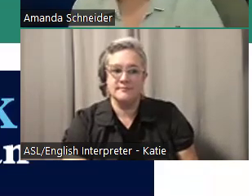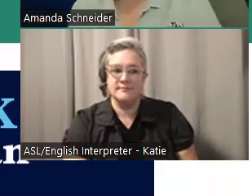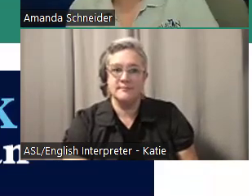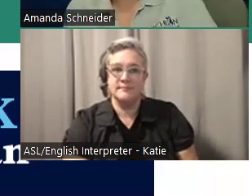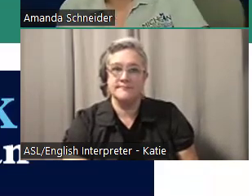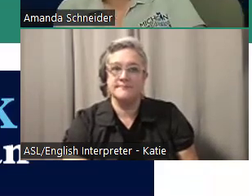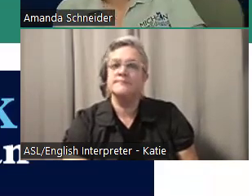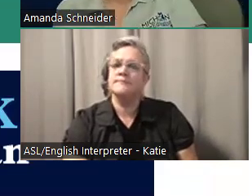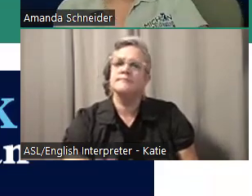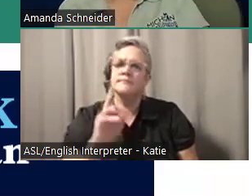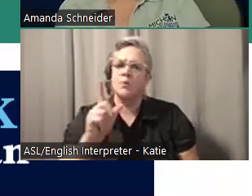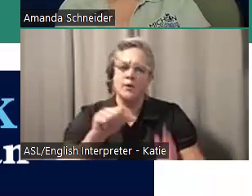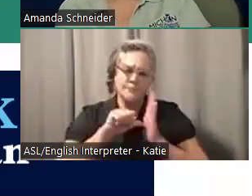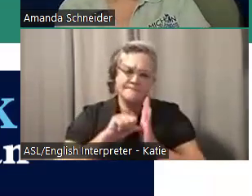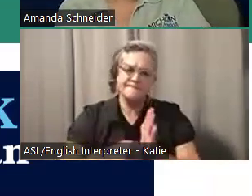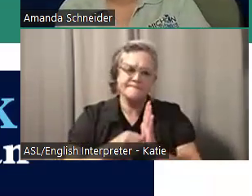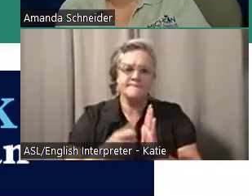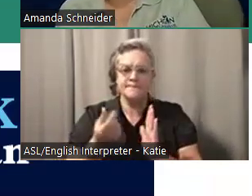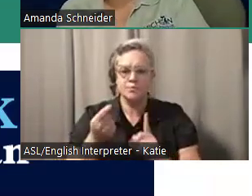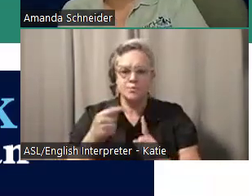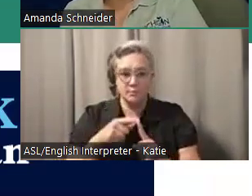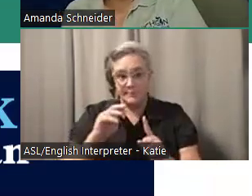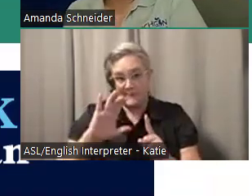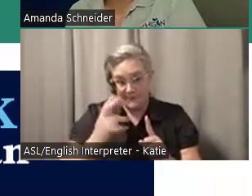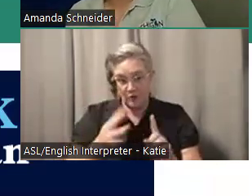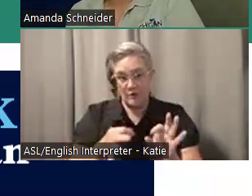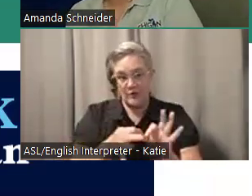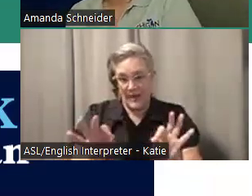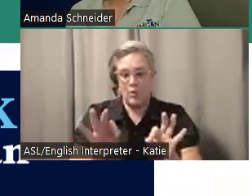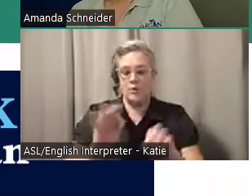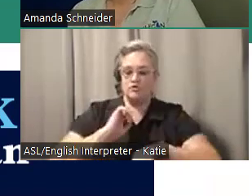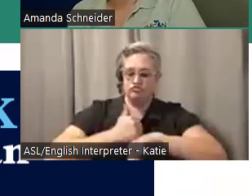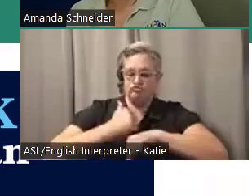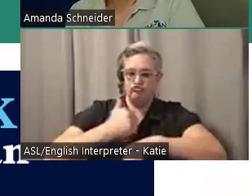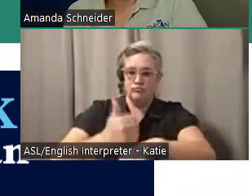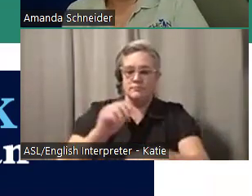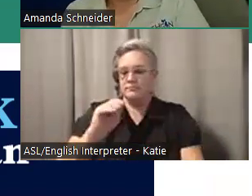I also wanted to highlight the, uh, Michigan Language Milestones for deaf and hard of hearing.